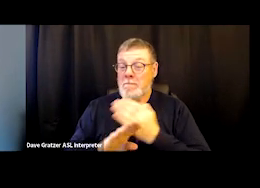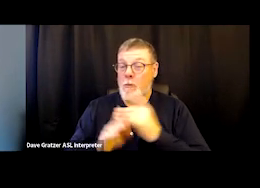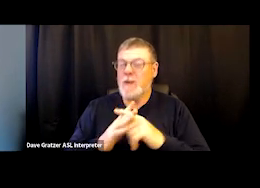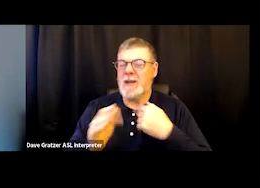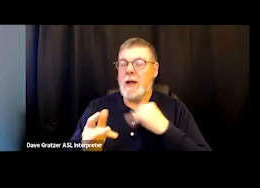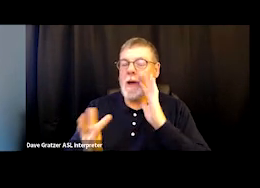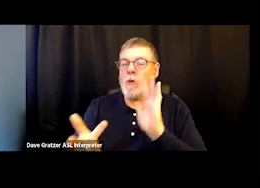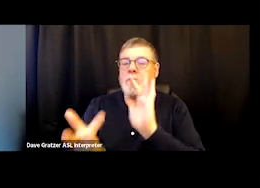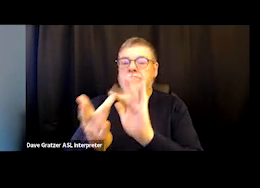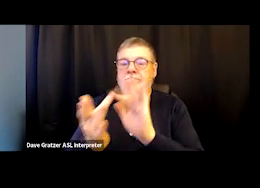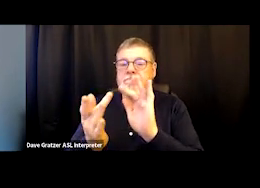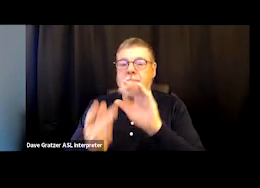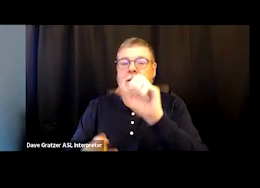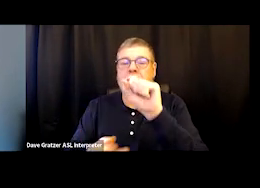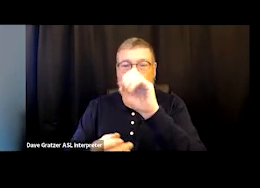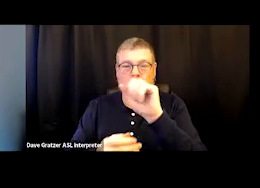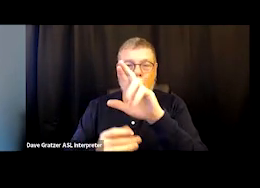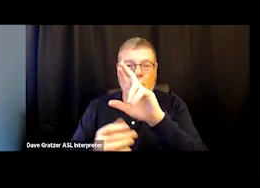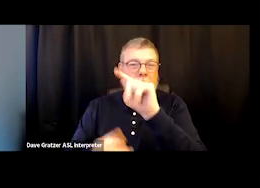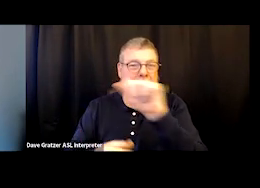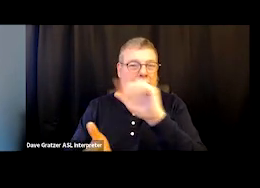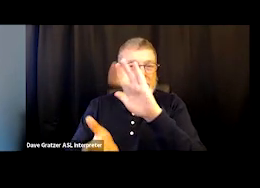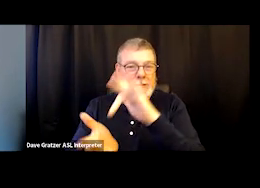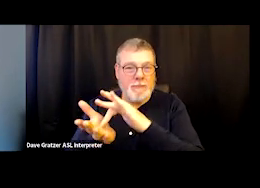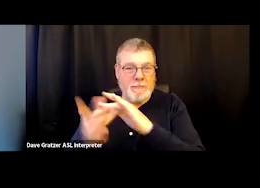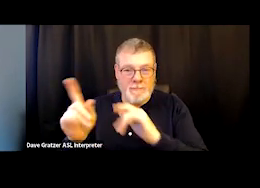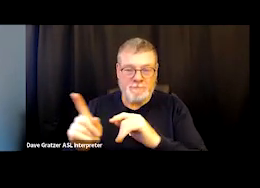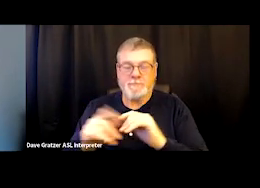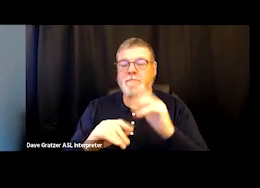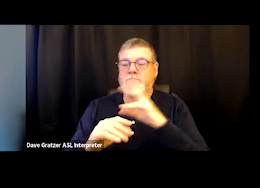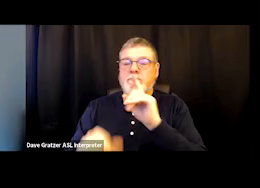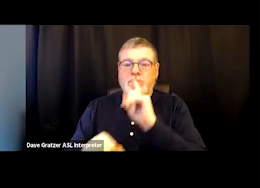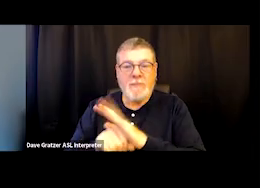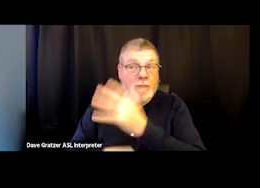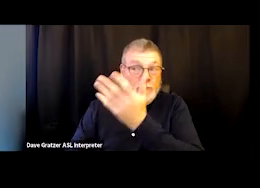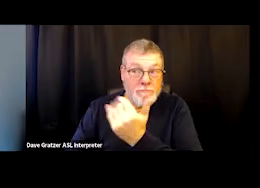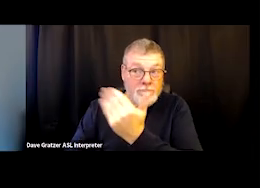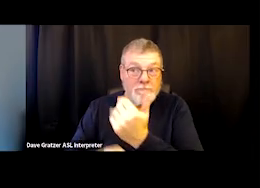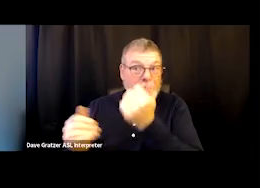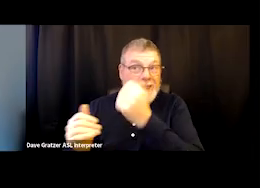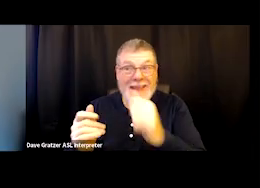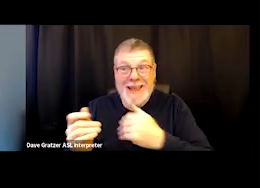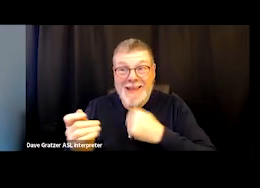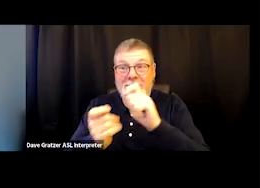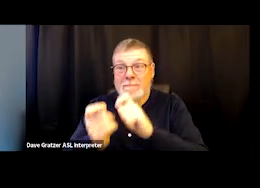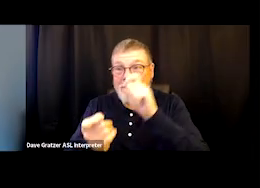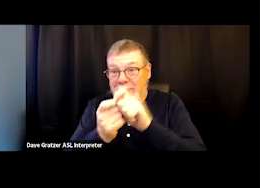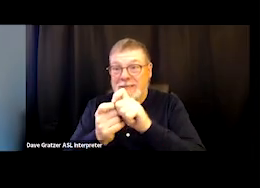reaching out to your SOAR TA Center Liaison or your state team lead just to confirm if there is kind of a specific process for submitting